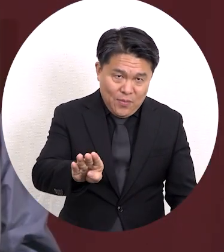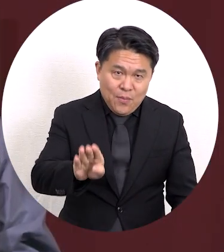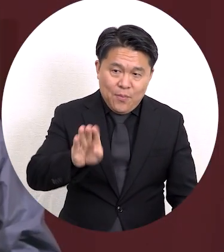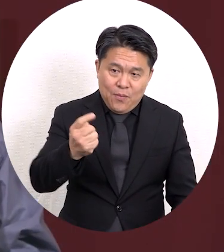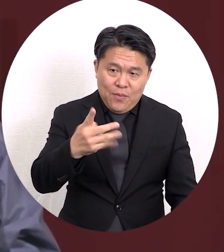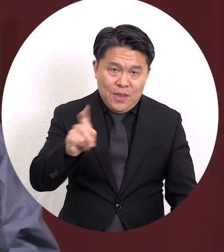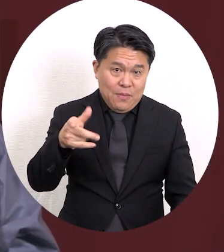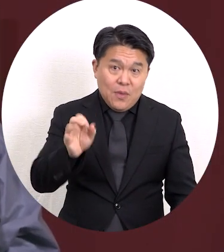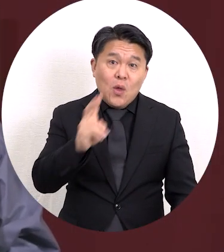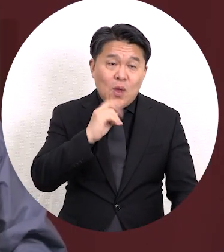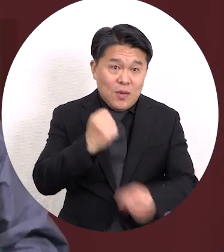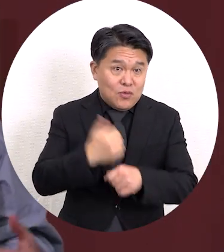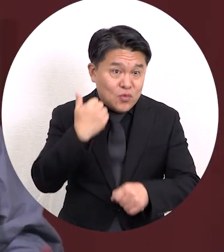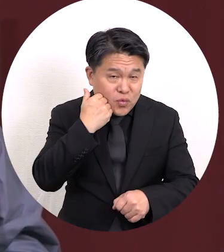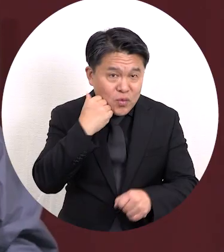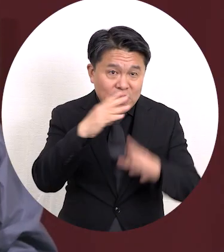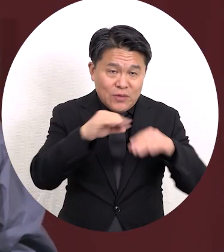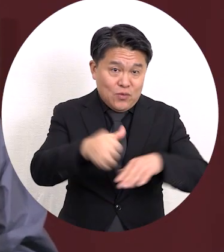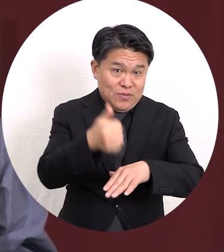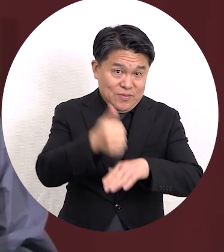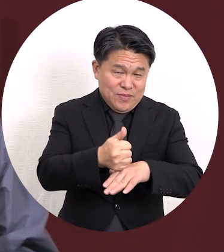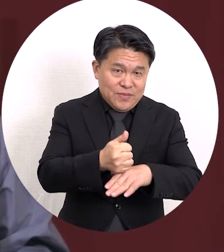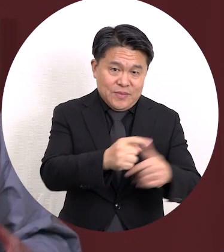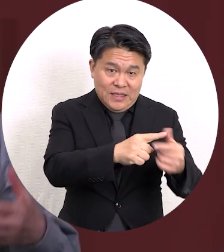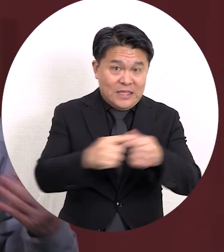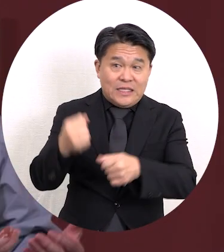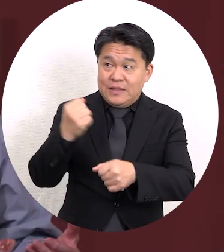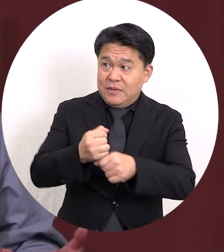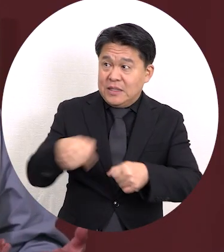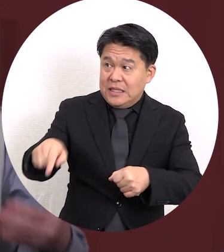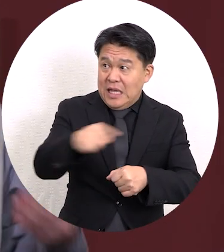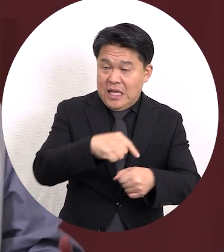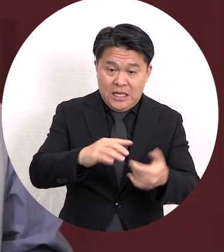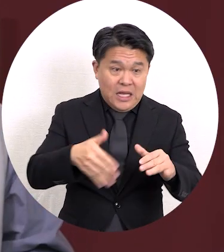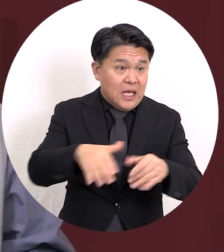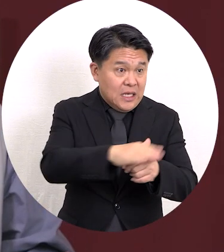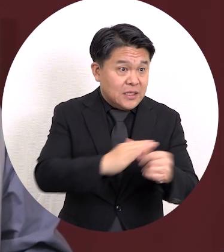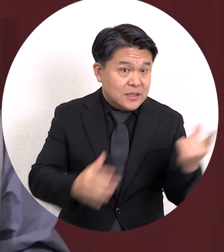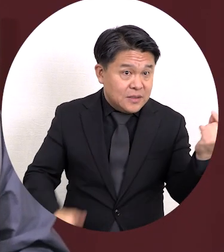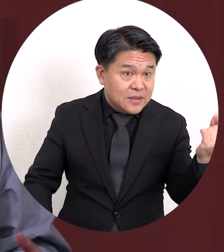While King Sejong created the Korean script, Hangul,